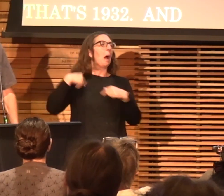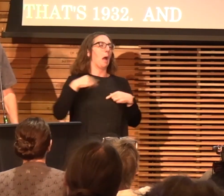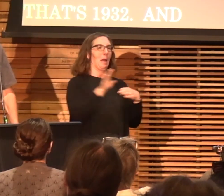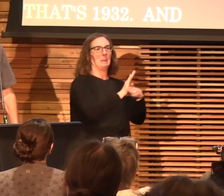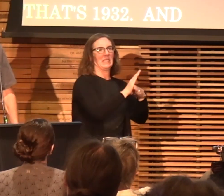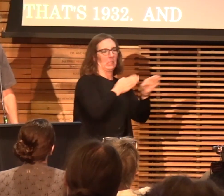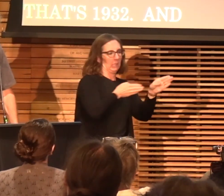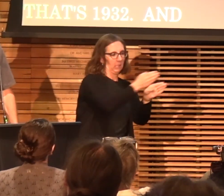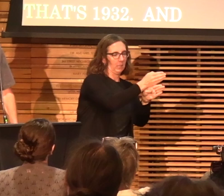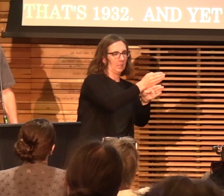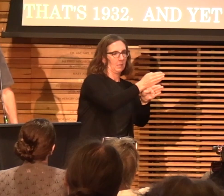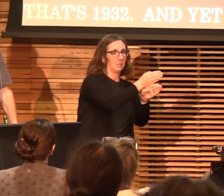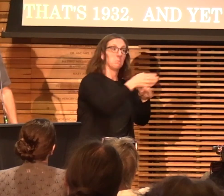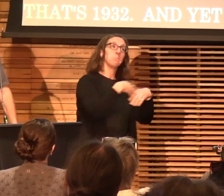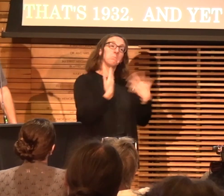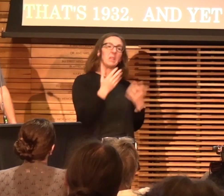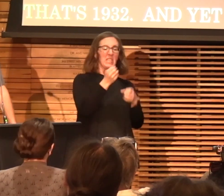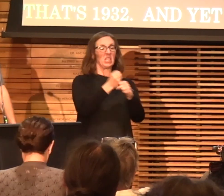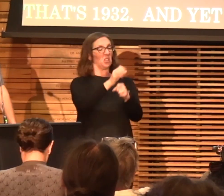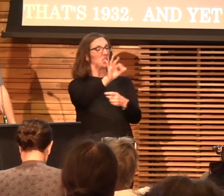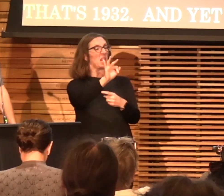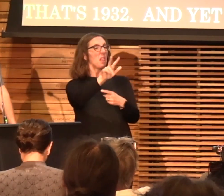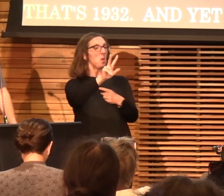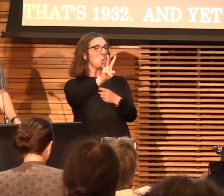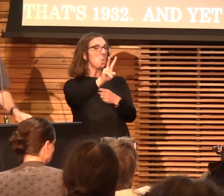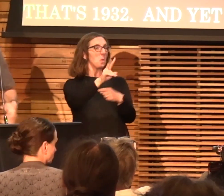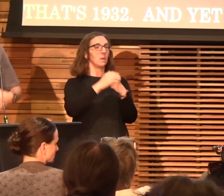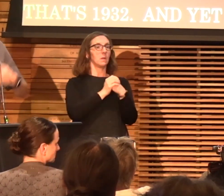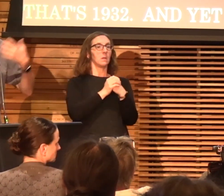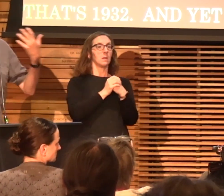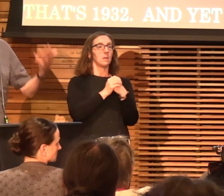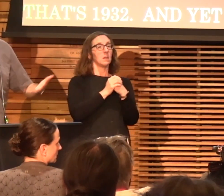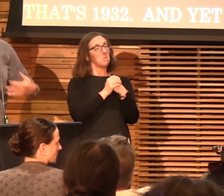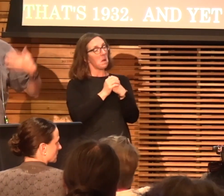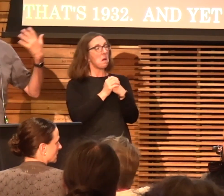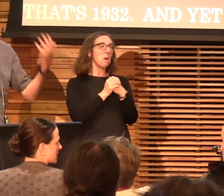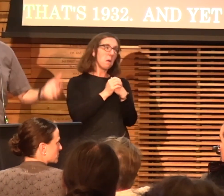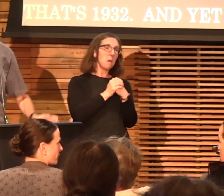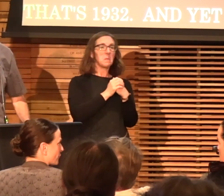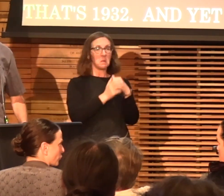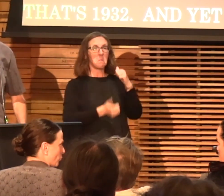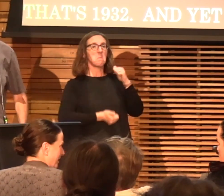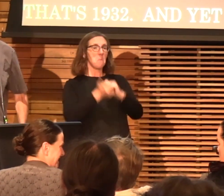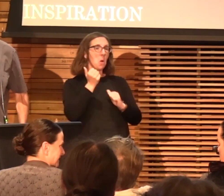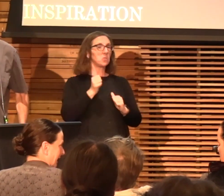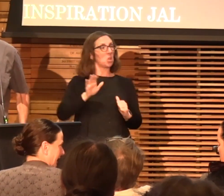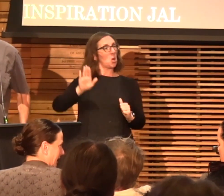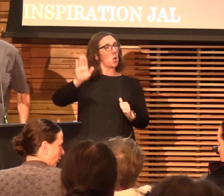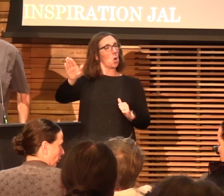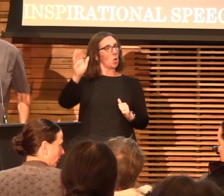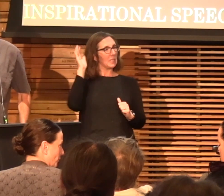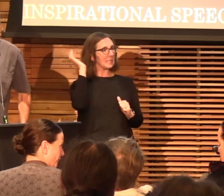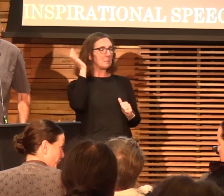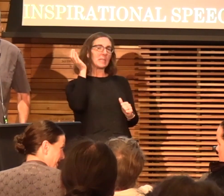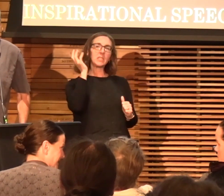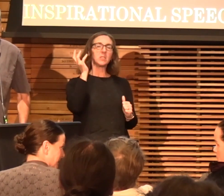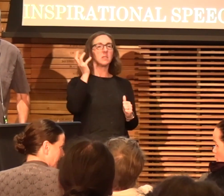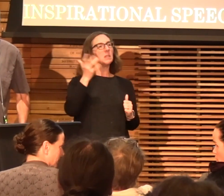And yet she's mostly giving these inspirational speeches and fundraising for the AFB.